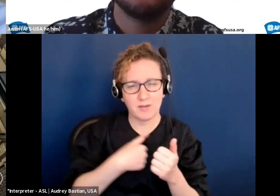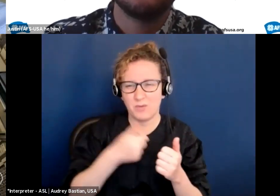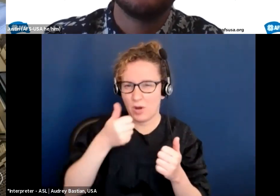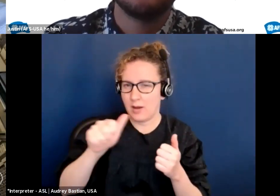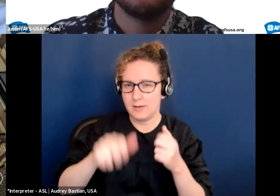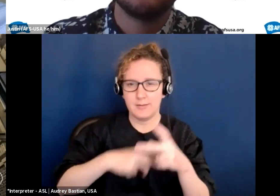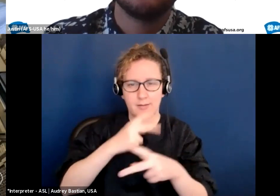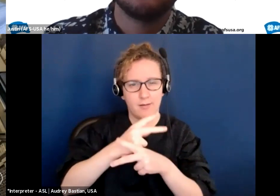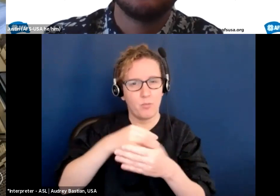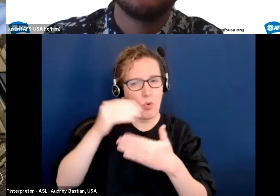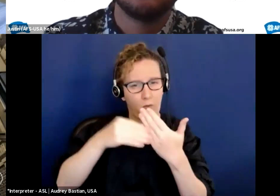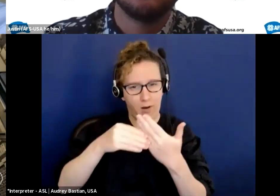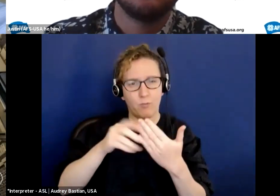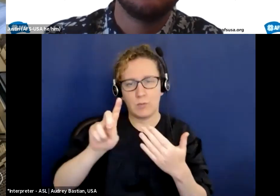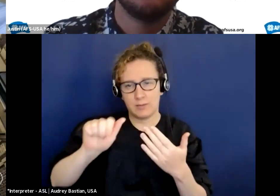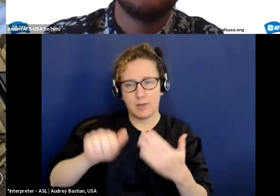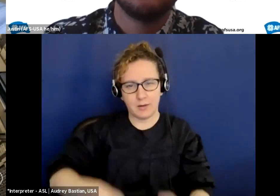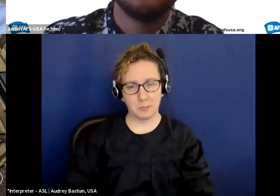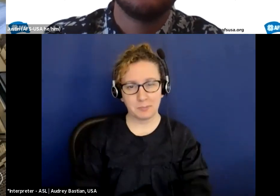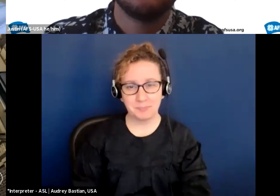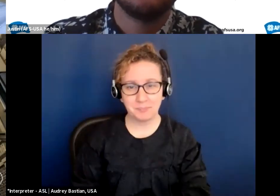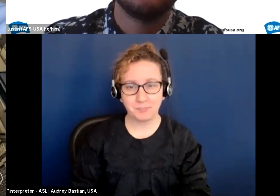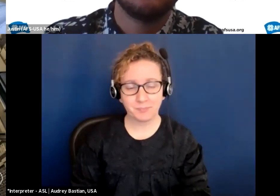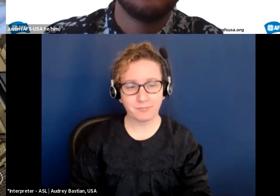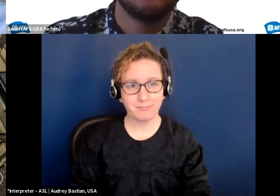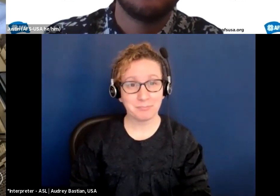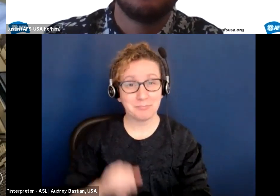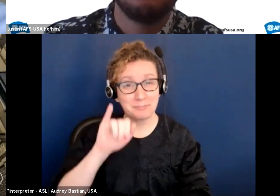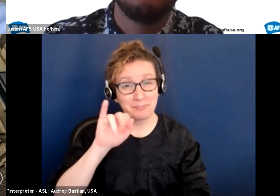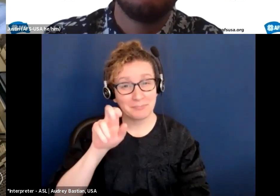Thank you, Sarah. How about Justin?